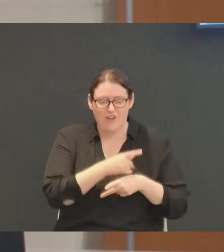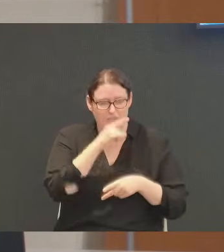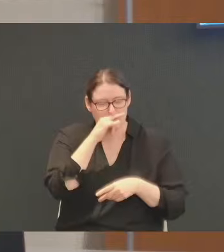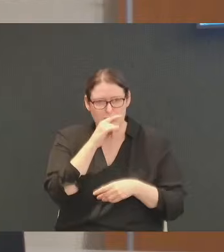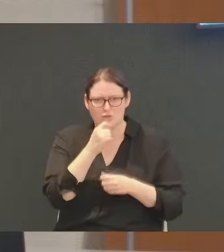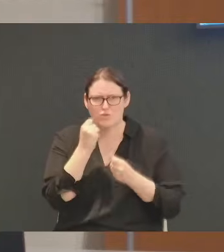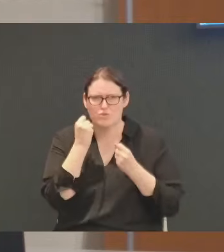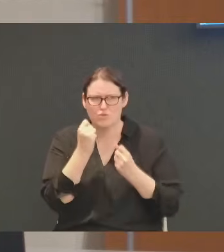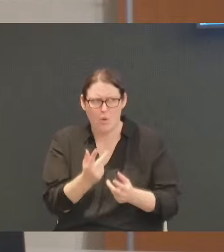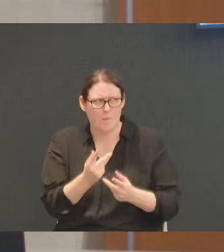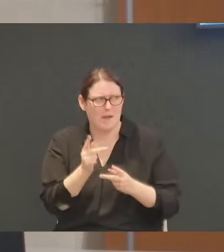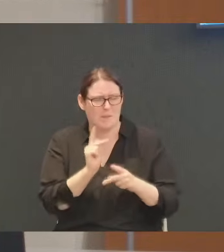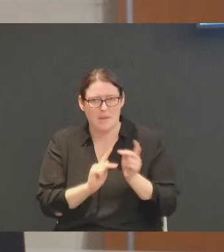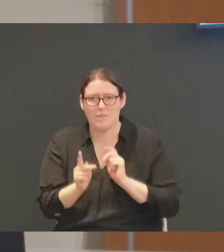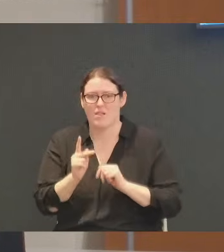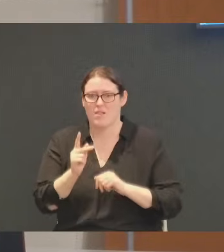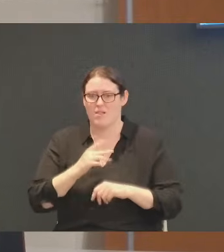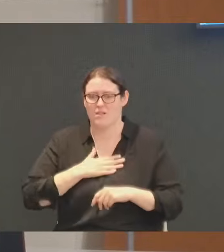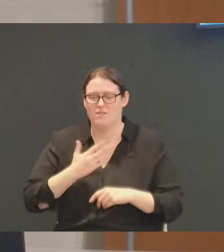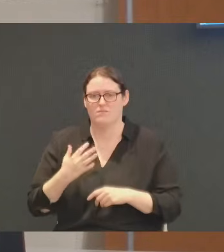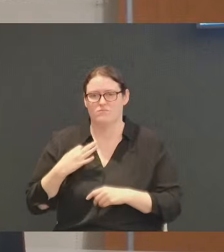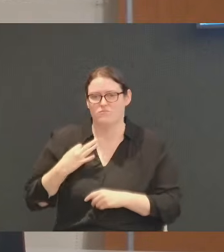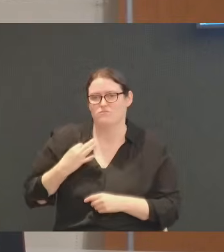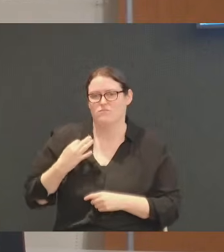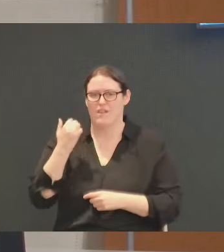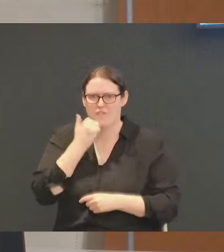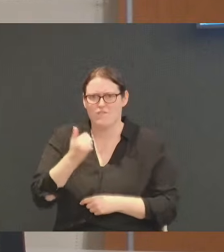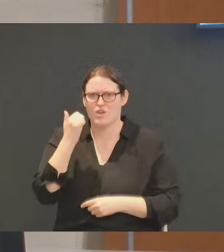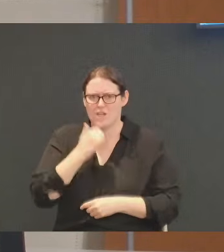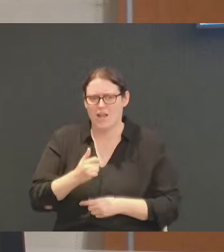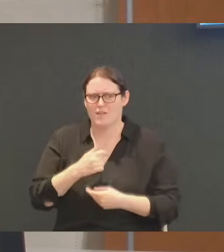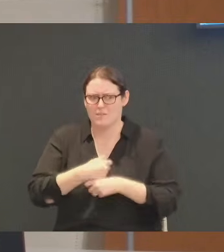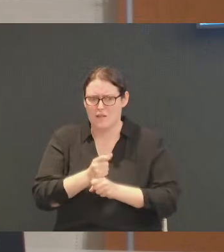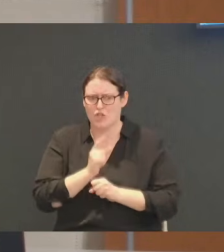thousands of people stepping up every single day to make sure the kids are safe in this